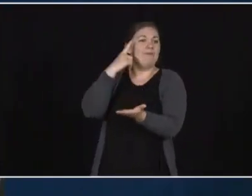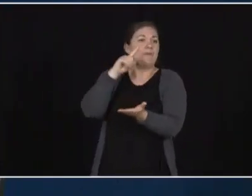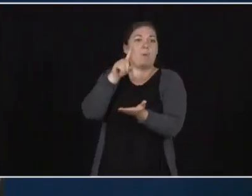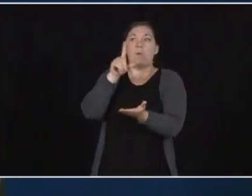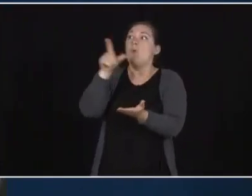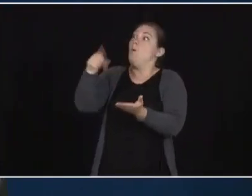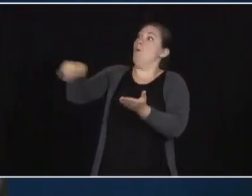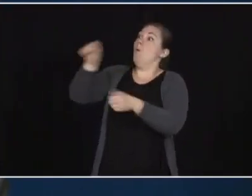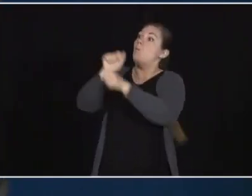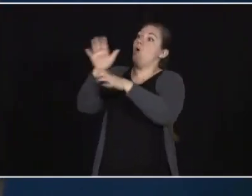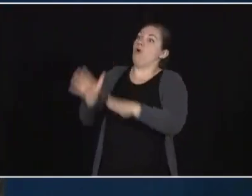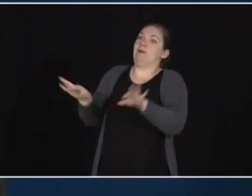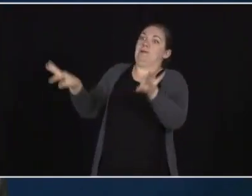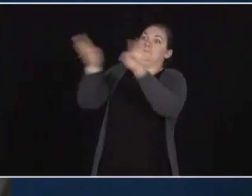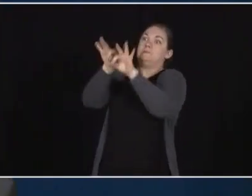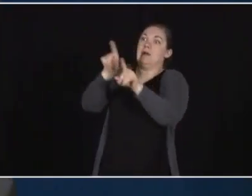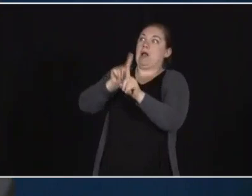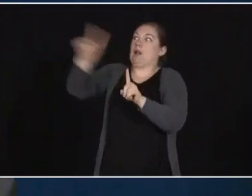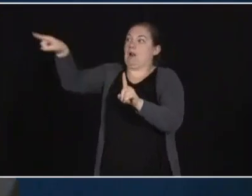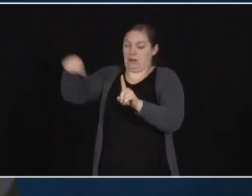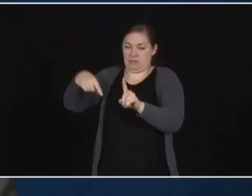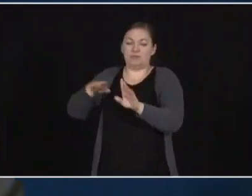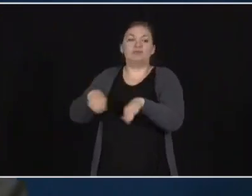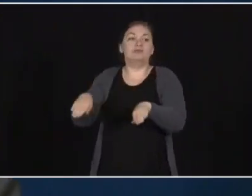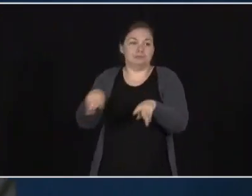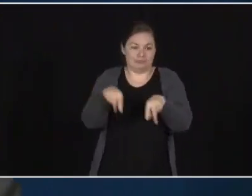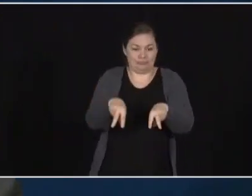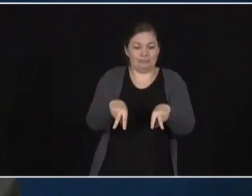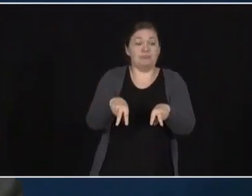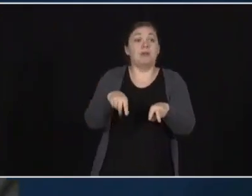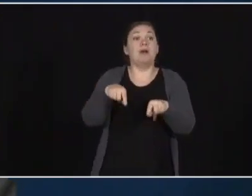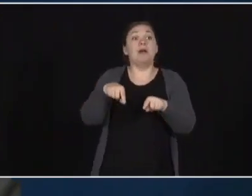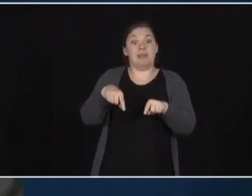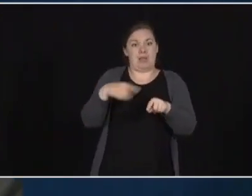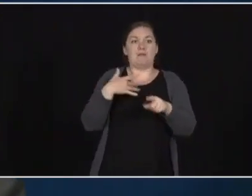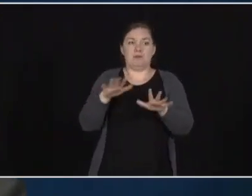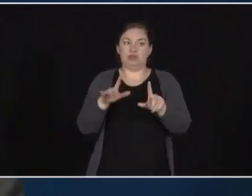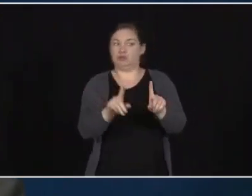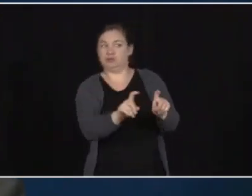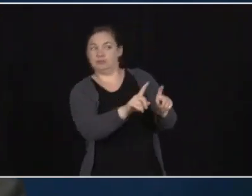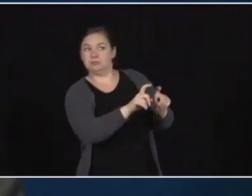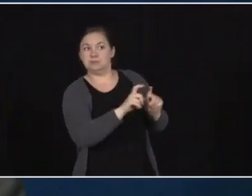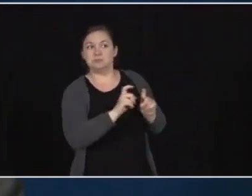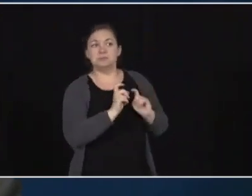open for essential workers. Those results are just finishing. Right now I do not have the answer for those.